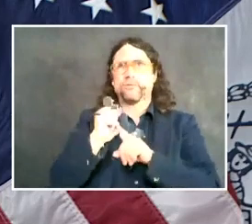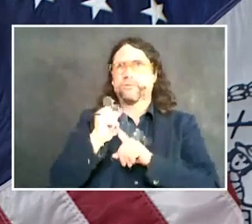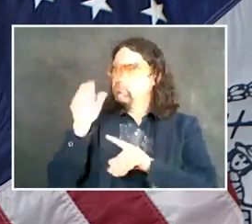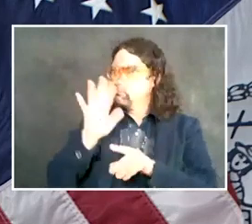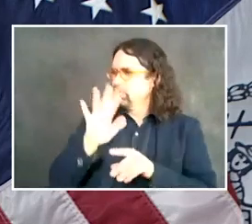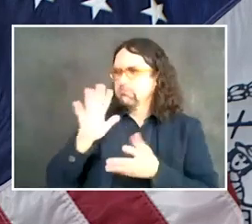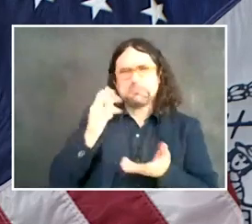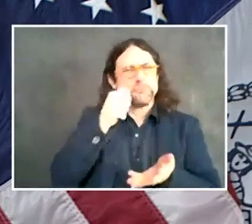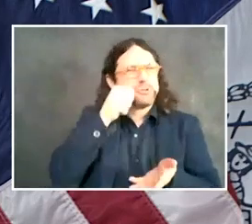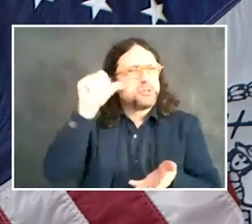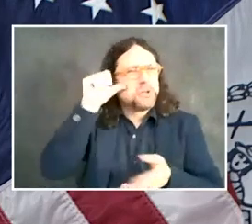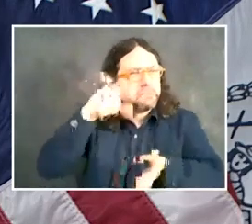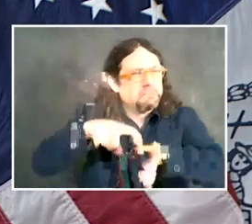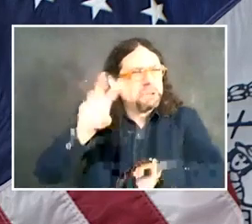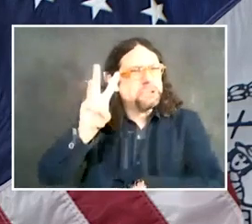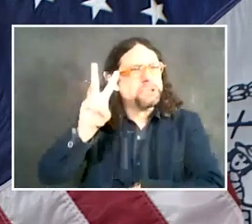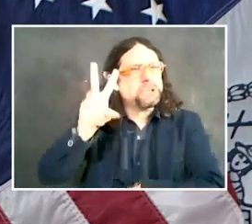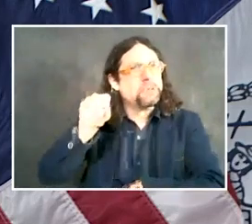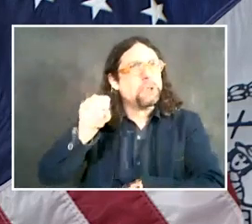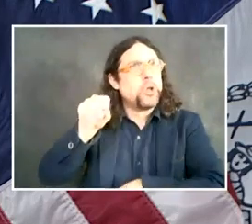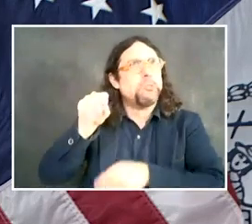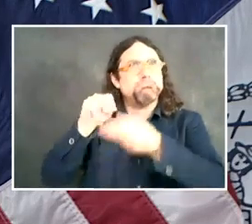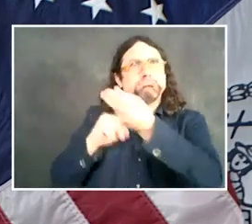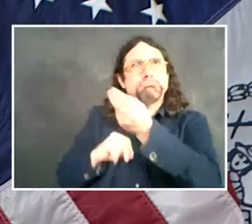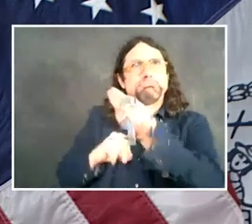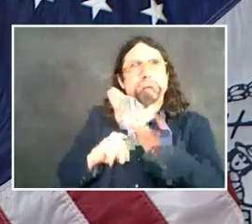30 TO 7:00.